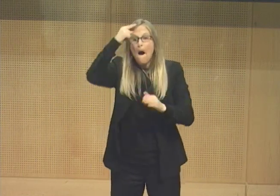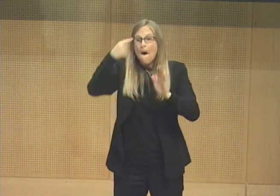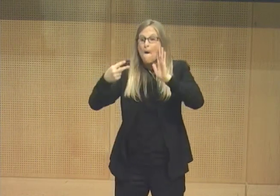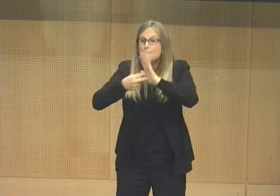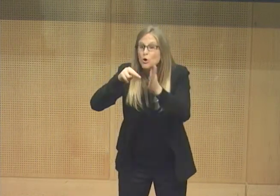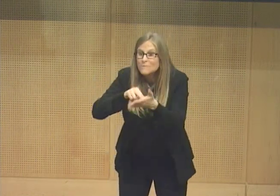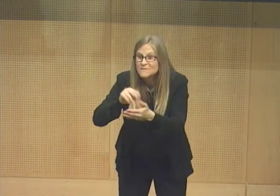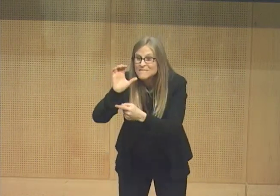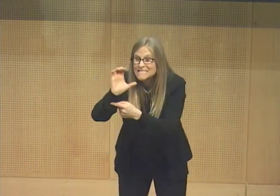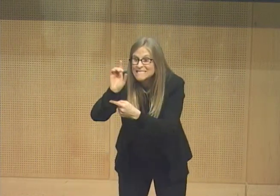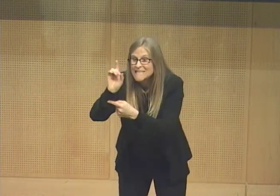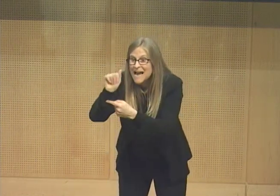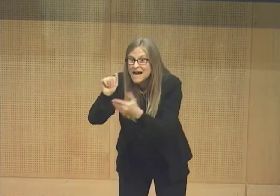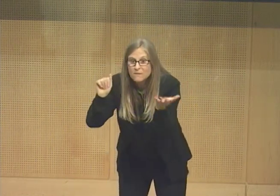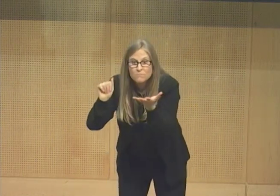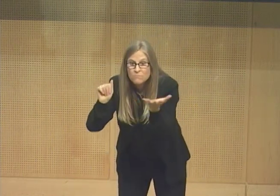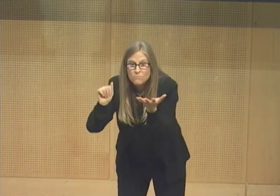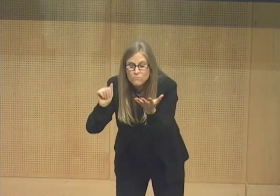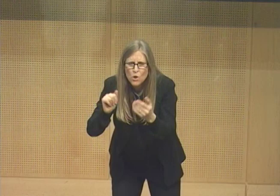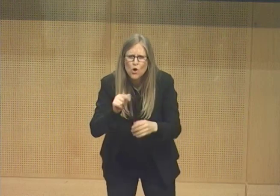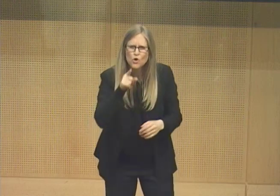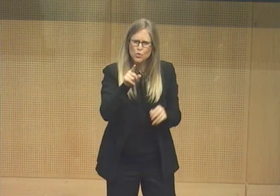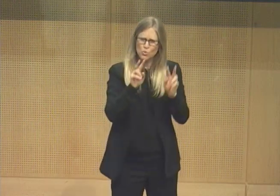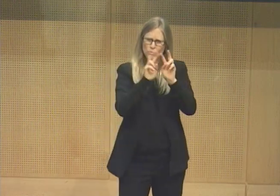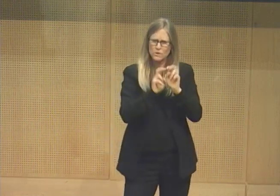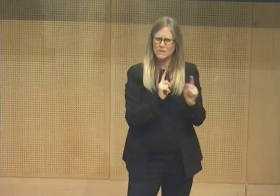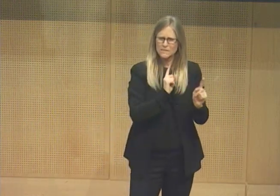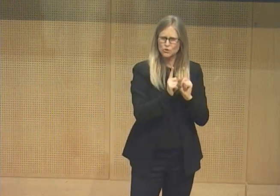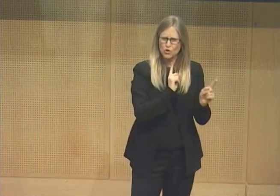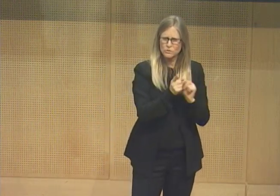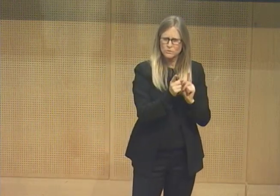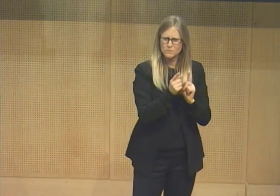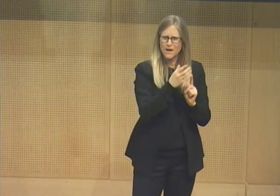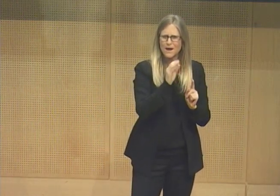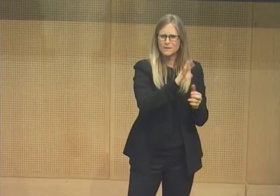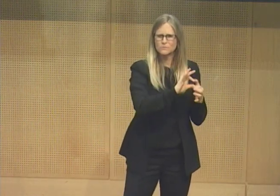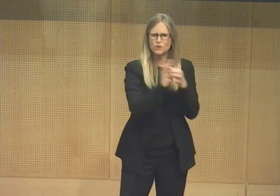The purpose of CDA is to critically analyze